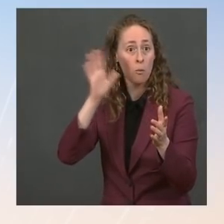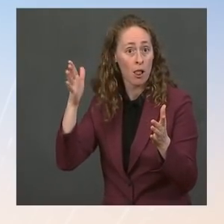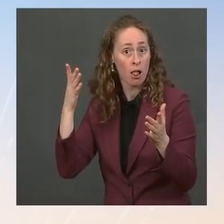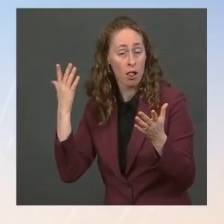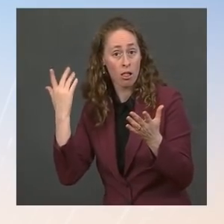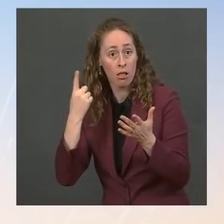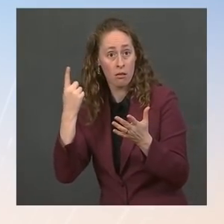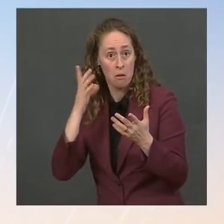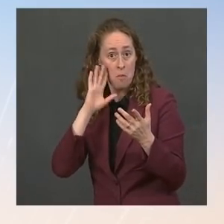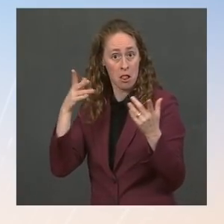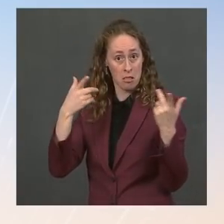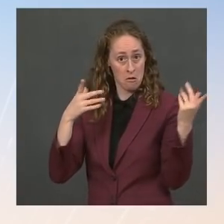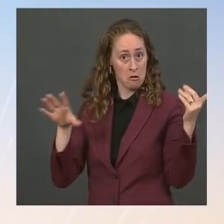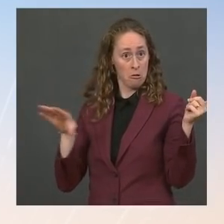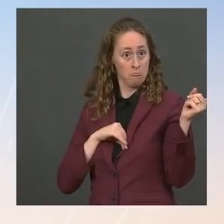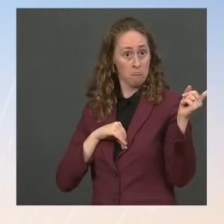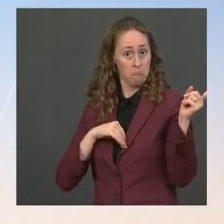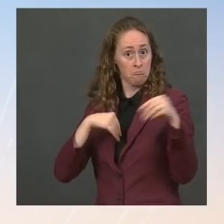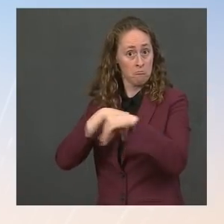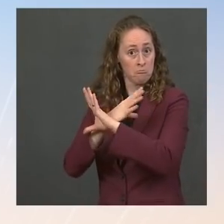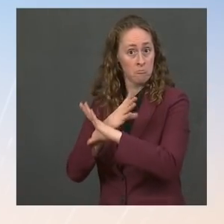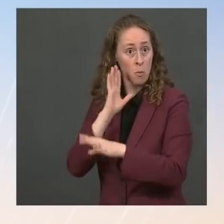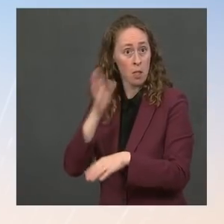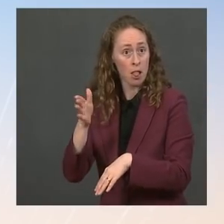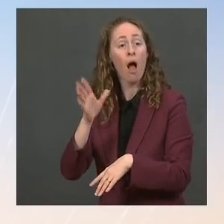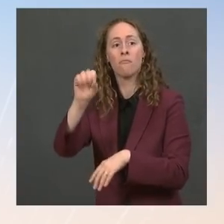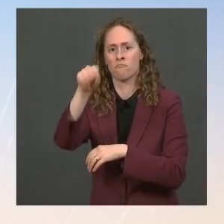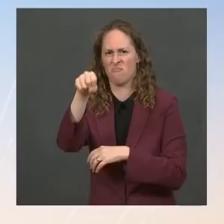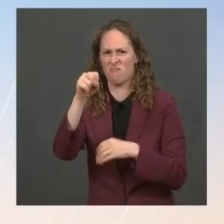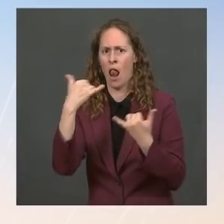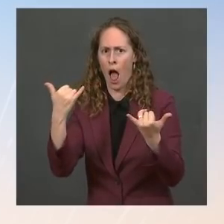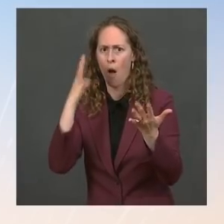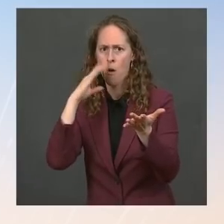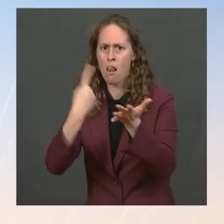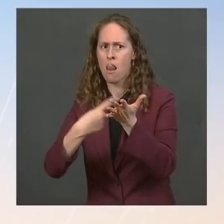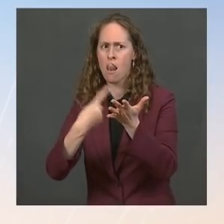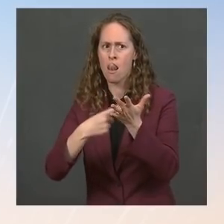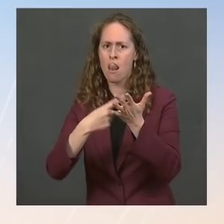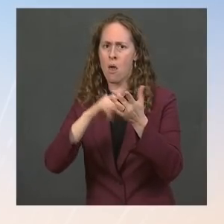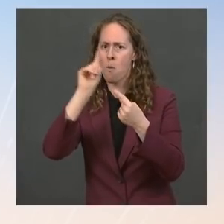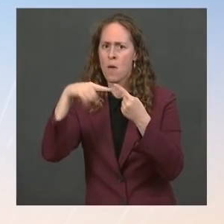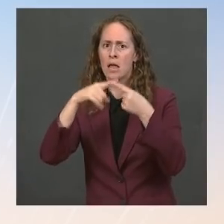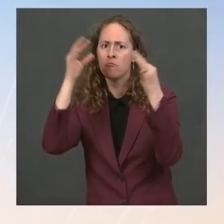yes, we're in active conversation about a call. The Press: I just wanted to make sure you weren't being sent to voicemail or anything like that. Ms Psaki: No, I don't think so.